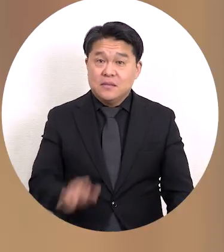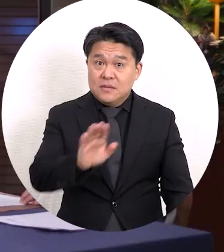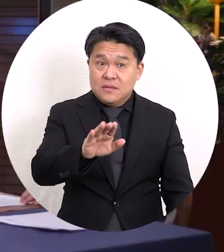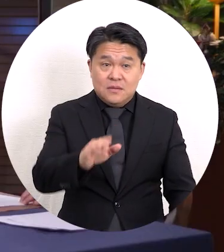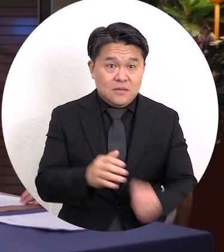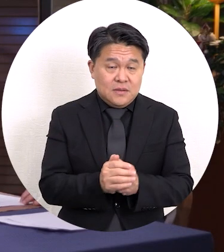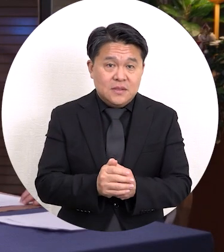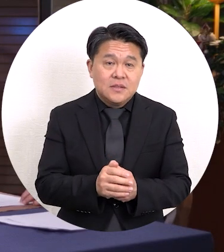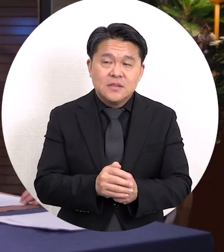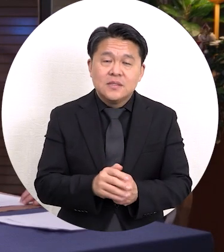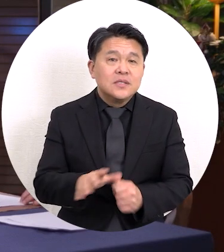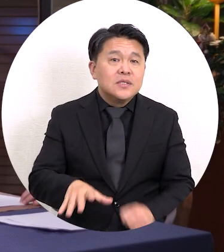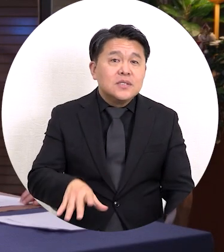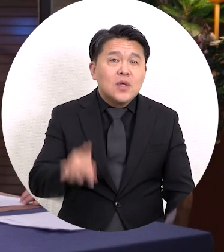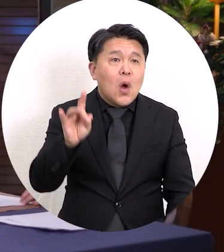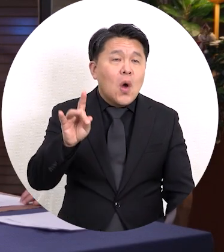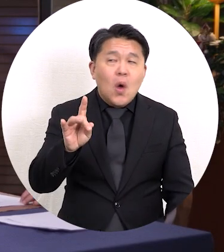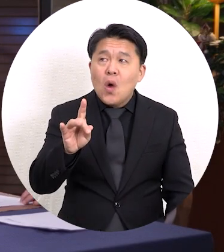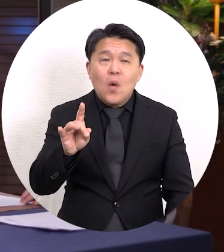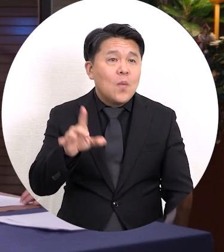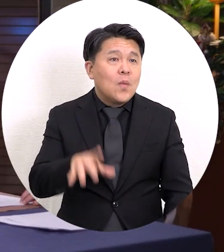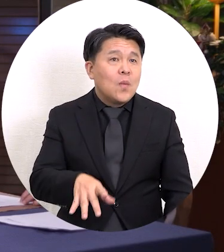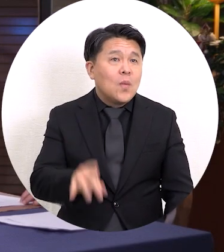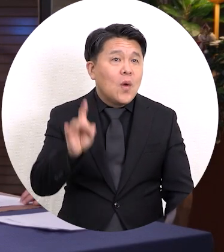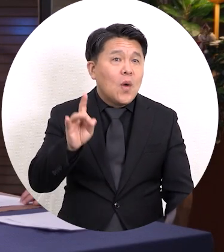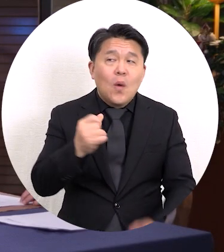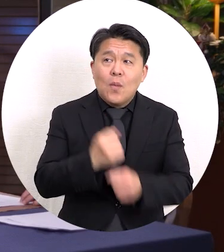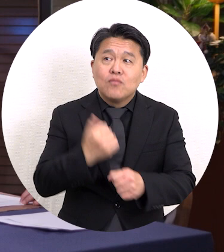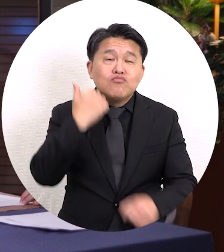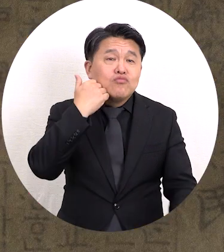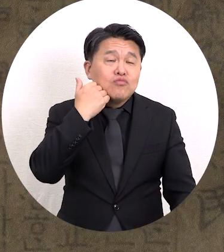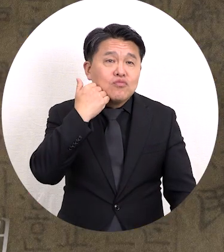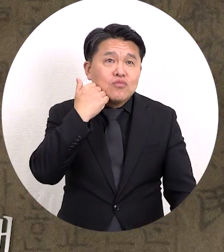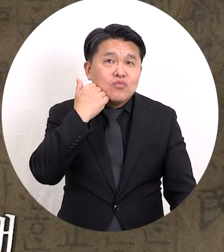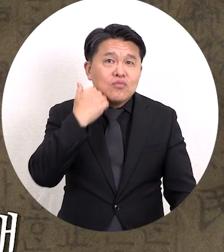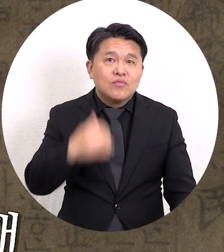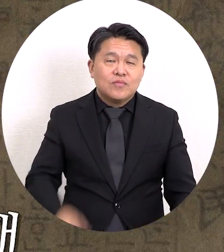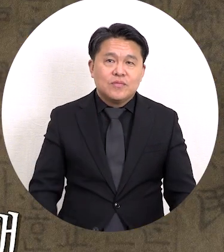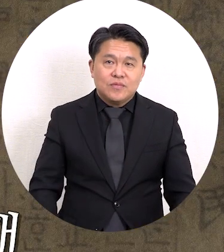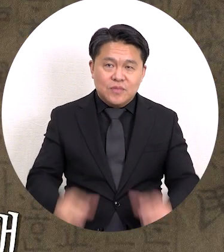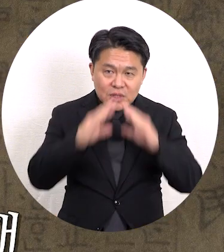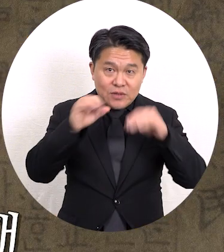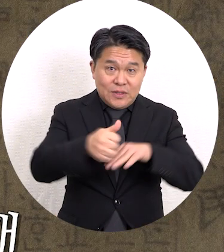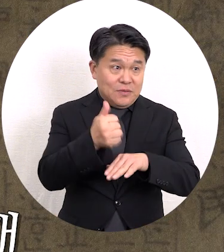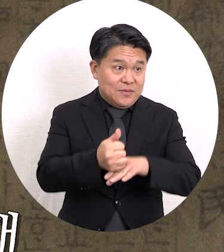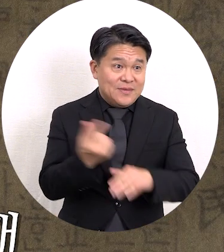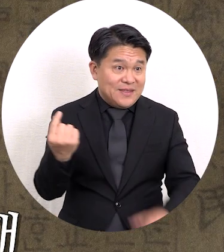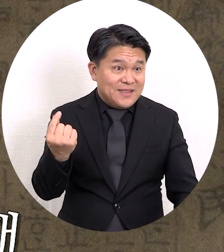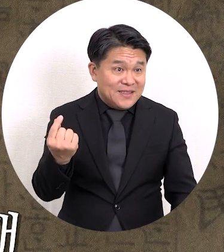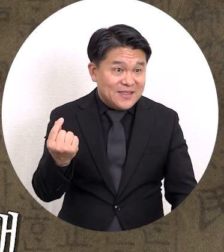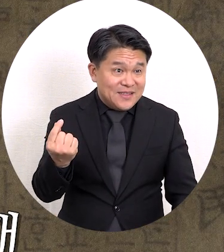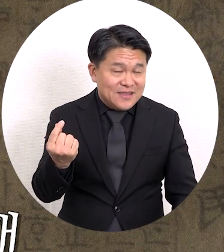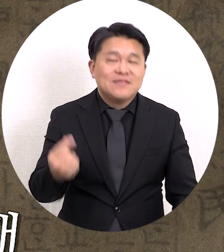Now, who do you think was the first to compose this music? King Sejong